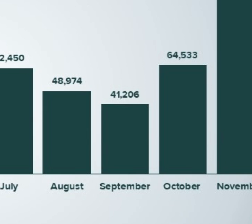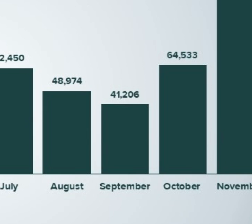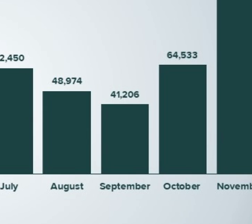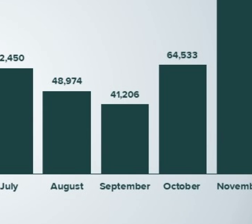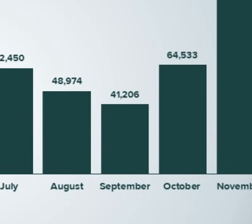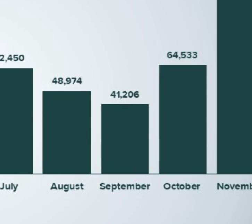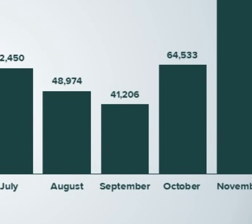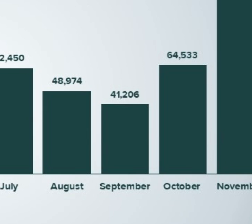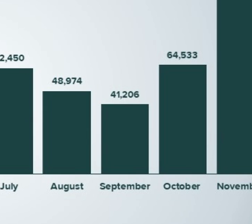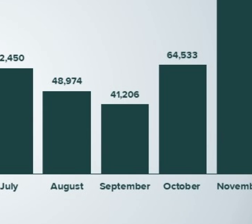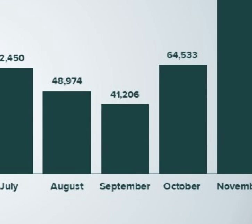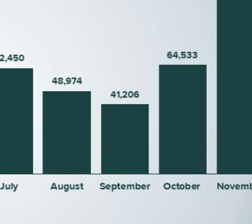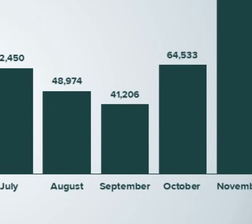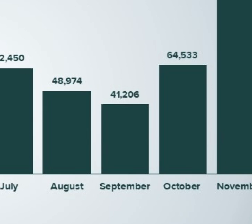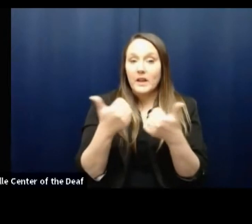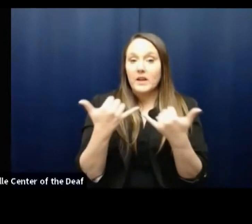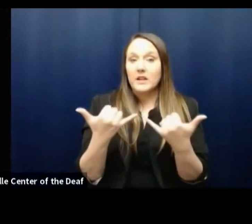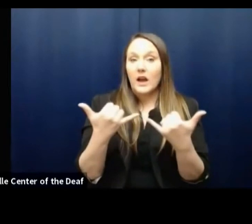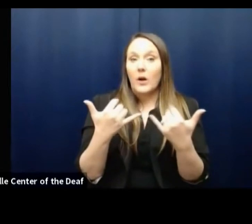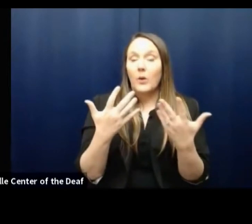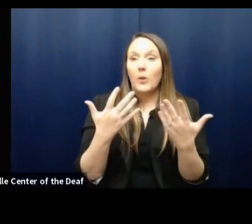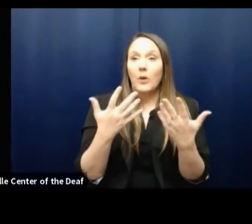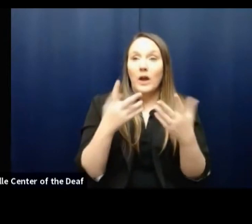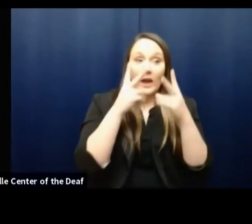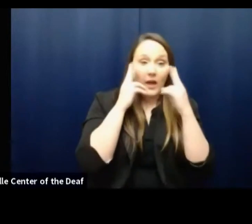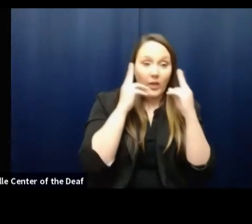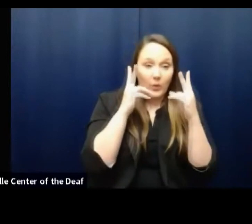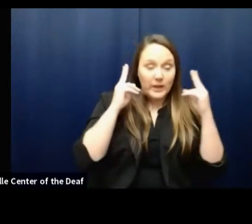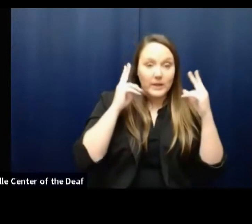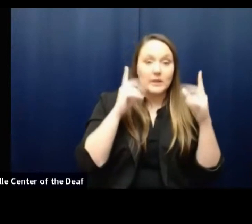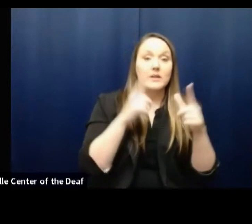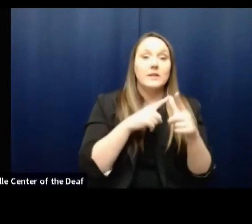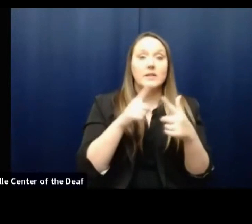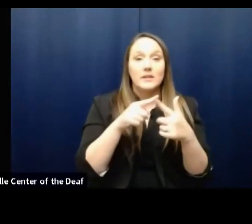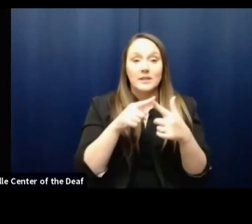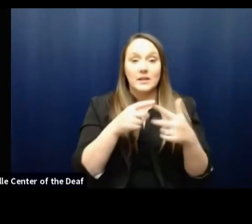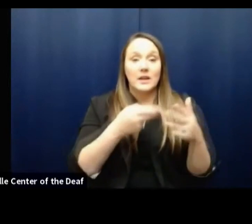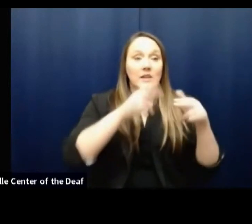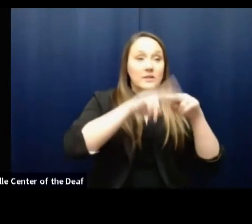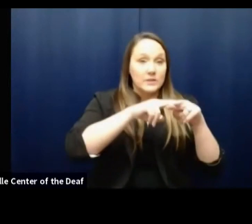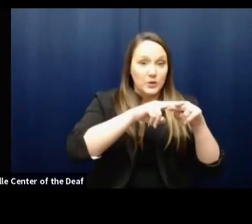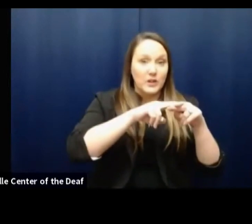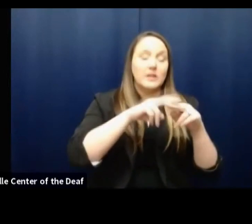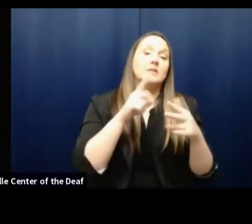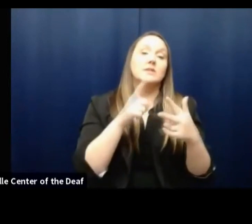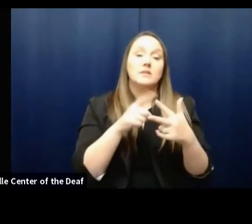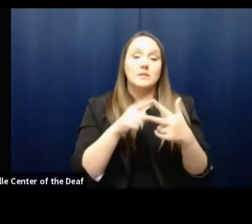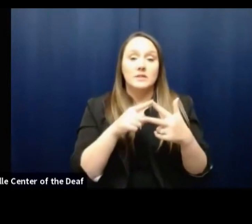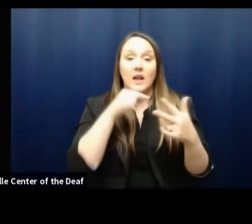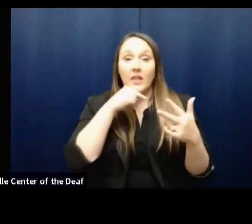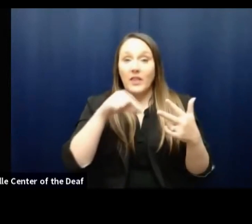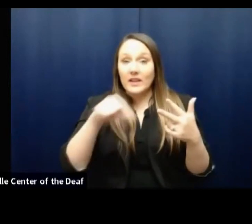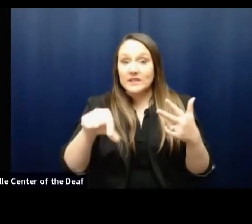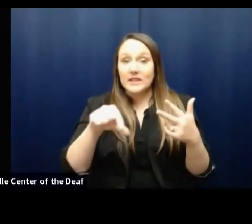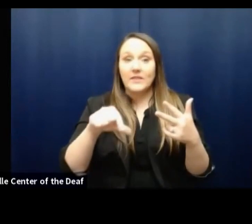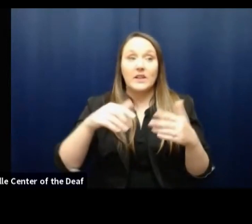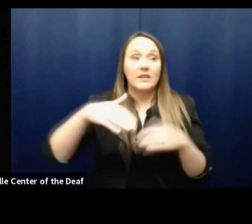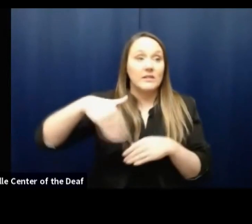th4@rough what changed in November and why health leaders are worried about the th4@rough what changed in November and why health leaders are worried about the weeks th4@rough what changed in November and why health leaders are worried about the weeks to November and why health leaders are worried about the weeks to November and why health leaders are worried about the weeks to come. are worried about the weeks to come. are worried about the weeks to come. >> are worried about the weeks to come. >> We are worried about the weeks to come. >> We don't are worried about the weeks to come. >> We don't >> are worried about the weeks to come. >> We don't >> know are worried about the weeks to come. >> We don't >> know when are worried about the weeks to come. >> We don't >> know when we are worried about the weeks to come. >> We don't >> know when we hit come. >> We don't >> know when we hit come. >> We don't >> know when we hit the come. >> We don't >> know when we hit the peak come. >> We don't >> know when we hit the peak until come. >> We don't >> know when we hit the peak until we come. >> We don't >> know when we hit the peak until we start come. >> We don't >> know when we hit the peak until we start going We don't >> know when we hit the peak until we start going We don't >> know when we hit the peak until we start going down We don't >> know when we hit the peak until we start going down again We don't >> know when we hit the peak until we start going down again for We don't >> know when we hit the peak until we start going down again for weeks. the peak until we start going down again for weeks. the peak until we start going down again for weeks. The the peak until we start going down again for weeks. The number the peak until we start going down again for weeks. The number of the peak until we start going down again for weeks. The number of Coivd the peak until we start going down again for weeks. The number of Coivd 19 the peak until we start going down again for weeks. The number of Coivd 19 cases down again for weeks. The number of Coivd 19 cases down again for weeks. The number of Coivd 19 cases has down again for weeks. The number of Coivd 19 cases has been down again for weeks. The number of Coivd 19 cases has been growing down again for weeks. The number of Coivd 19 cases has been growing quickly down again for weeks. The number of Coivd 19 cases has been growing quickly in The number of Coivd 19 cases has been growing quickly in The number of Coivd 19 cases has been growing quickly in Knox The number of Coivd 19 cases has been growing quickly in Knox County The number of Coivd 19 cases has been growing quickly in Knox County and The number of Coivd 19 cases has been growing quickly in Knox County and Tennessee. has been growing quickly in Knox County and Tennessee. has been growing quickly in Knox County and Tennessee. We has been growing quickly in Knox County and Tennessee. We really has been growing quickly in Knox County and Tennessee. We really are has been growing quickly in Knox County and Tennessee. We really are very has been growing quickly in Knox County and Tennessee. We really are very concerned Knox County and Tennessee. We really are very concerned Knox County and Tennessee. We really are very concerned about Knox County and Tennessee. We really are very concerned about that Knox County and Tennessee. We really are very concerned about that trend. Knox County and Tennessee. We really are very concerned about that trend. 4@ We really are very concerned about that trend. 4@ We really are very concerned about that trend. 4@ >> We really are very concerned about that trend. 4@ >> The We really are very concerned about that trend. 4@ >> The Tennessee We really are very concerned about that trend. 4@ >> The Tennessee Department We really are very concerned about that trend. 4@ >> The Tennessee Department of about that trend. 4@ >> The Tennessee Department of about that trend. 4@ >> The Tennessee Department of Health about that trend. 4@ >> The Tennessee Department of Health reported about that trend. 4@ >> The Tennessee Department of Health reported roughly